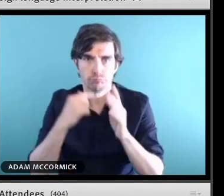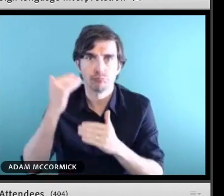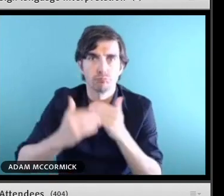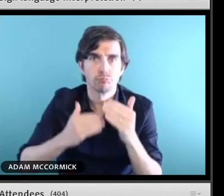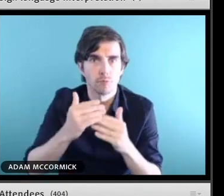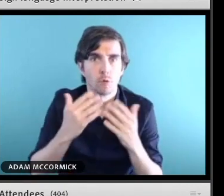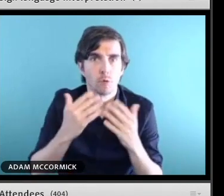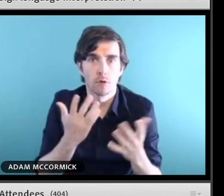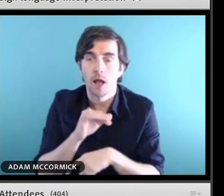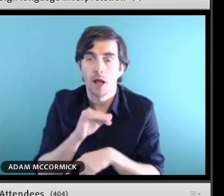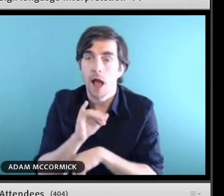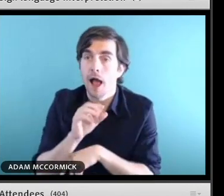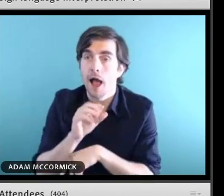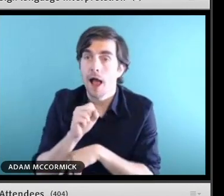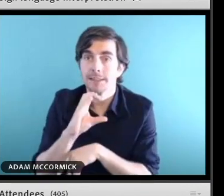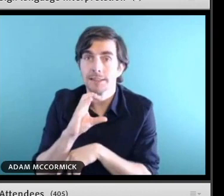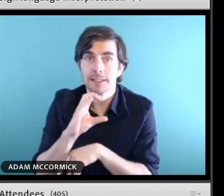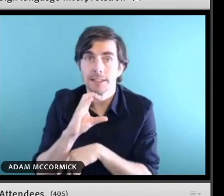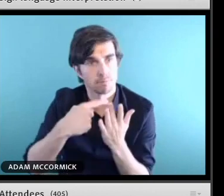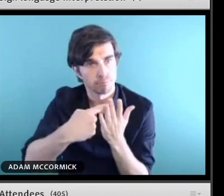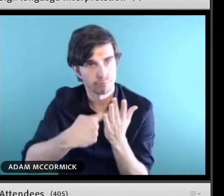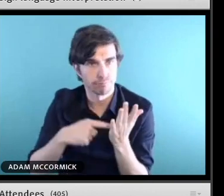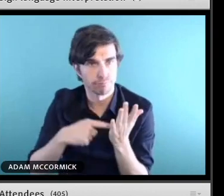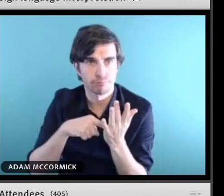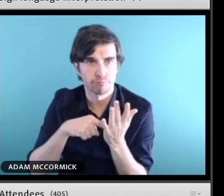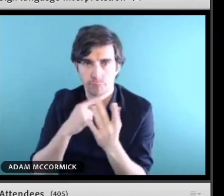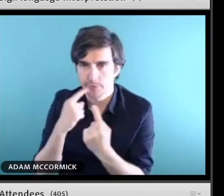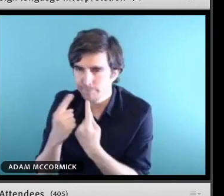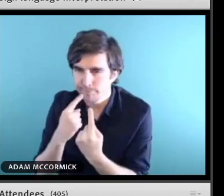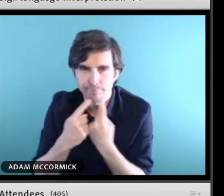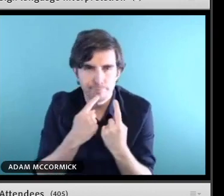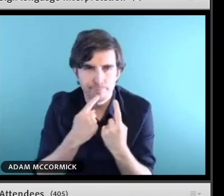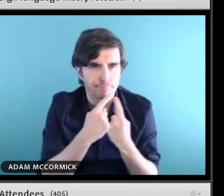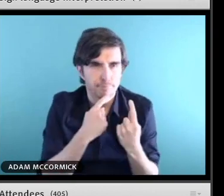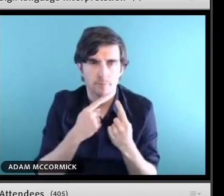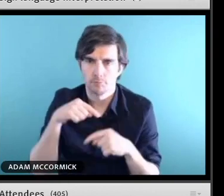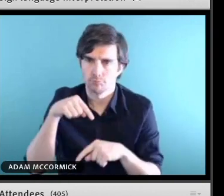And recognized that particularly at that early stage, the existing guidance on a disability